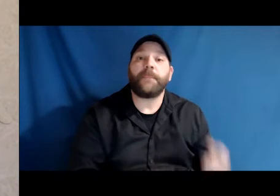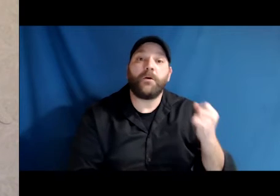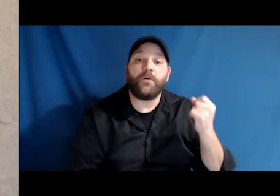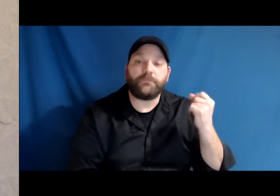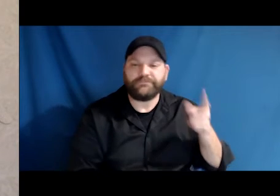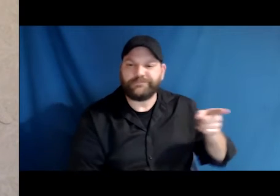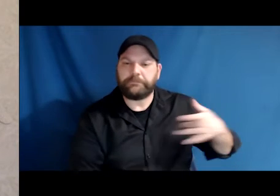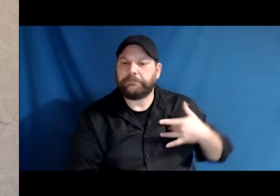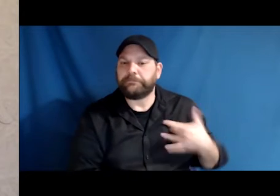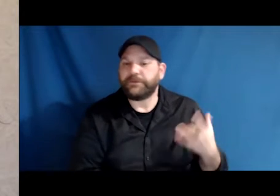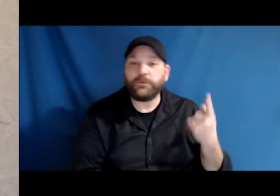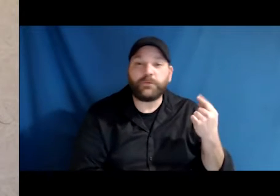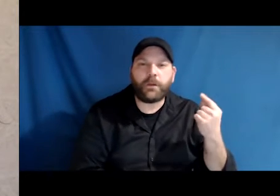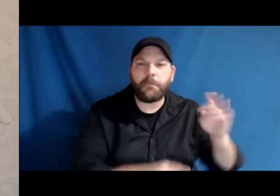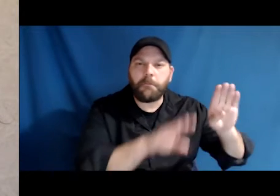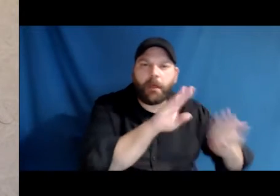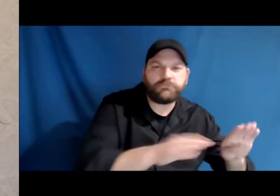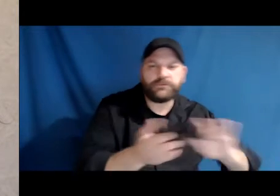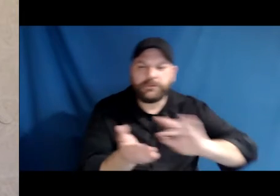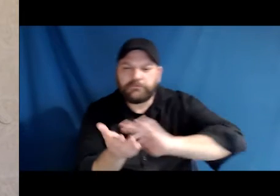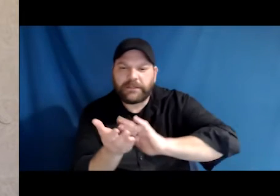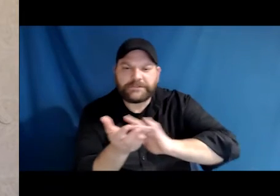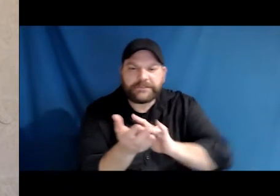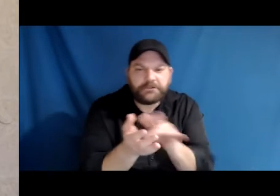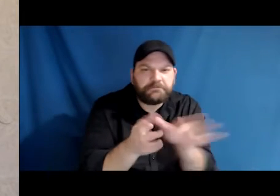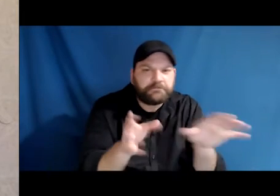Biology and Medicine with any of the materials that are needed for research.